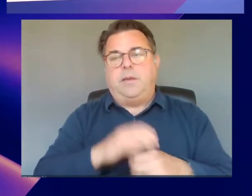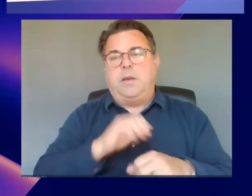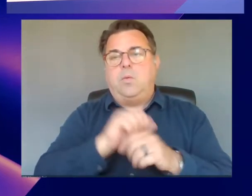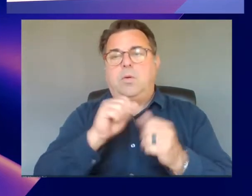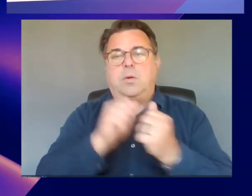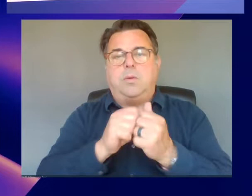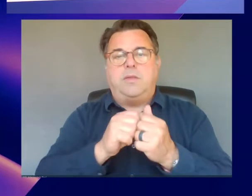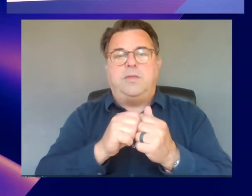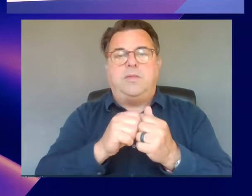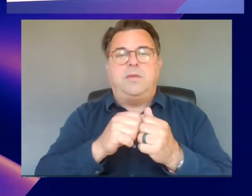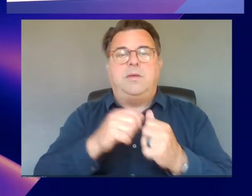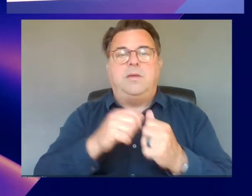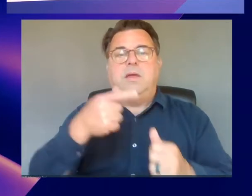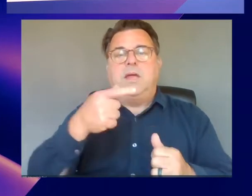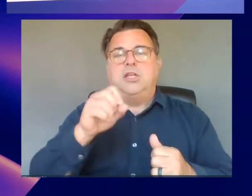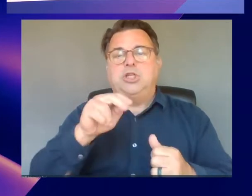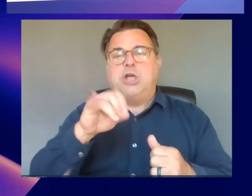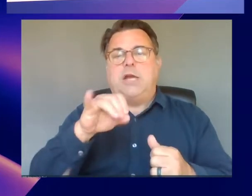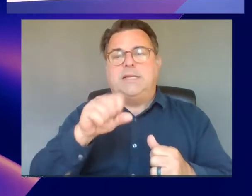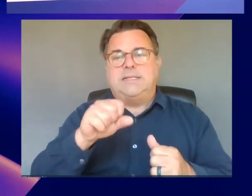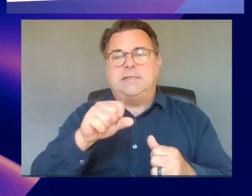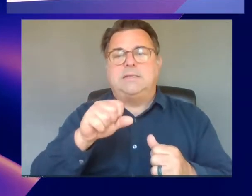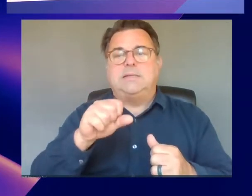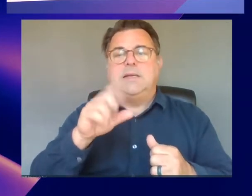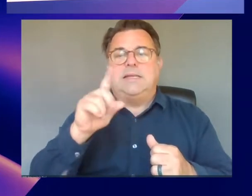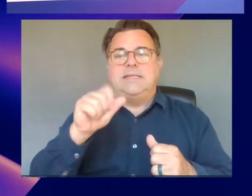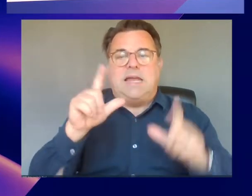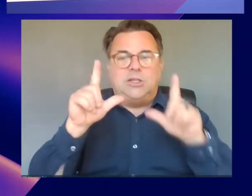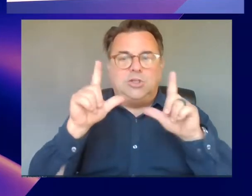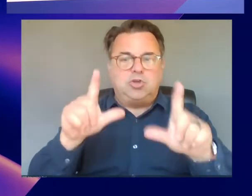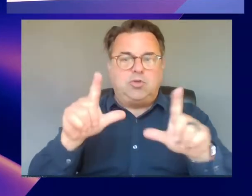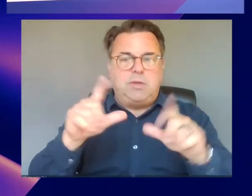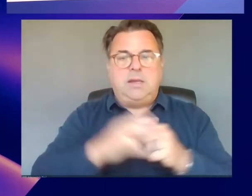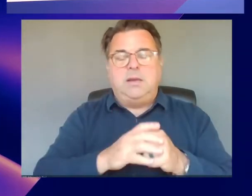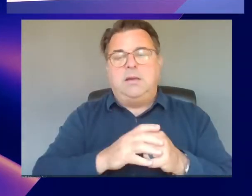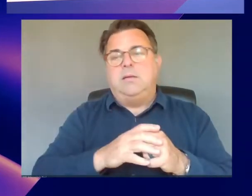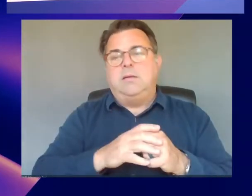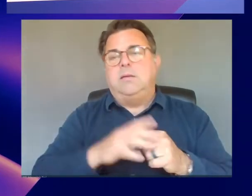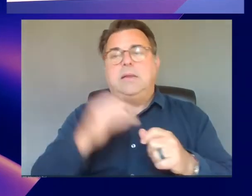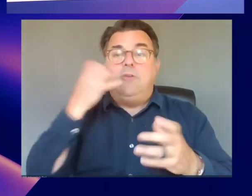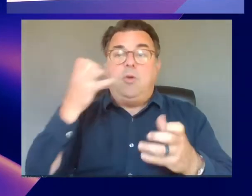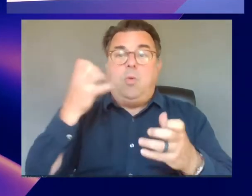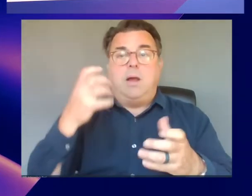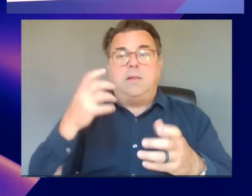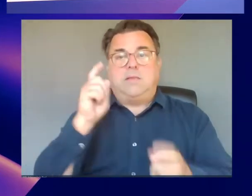and Kinesis Firehose. And the AWS SDK, if you want some customization, any from applications,